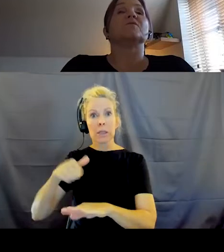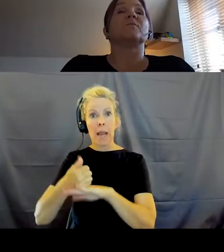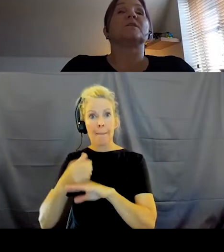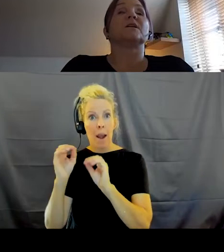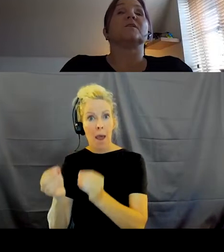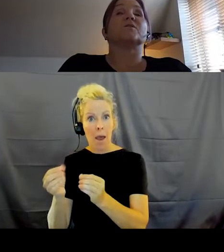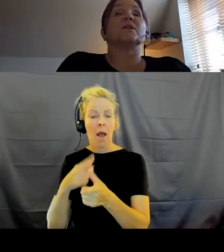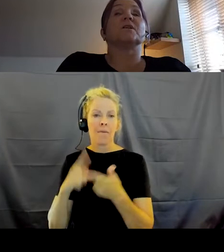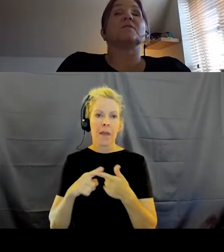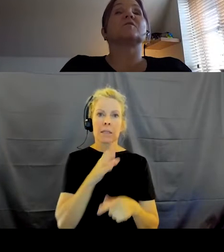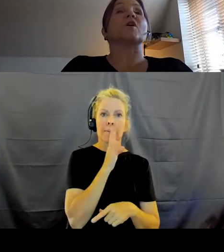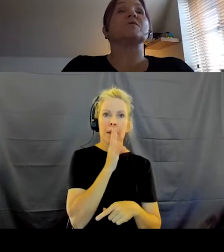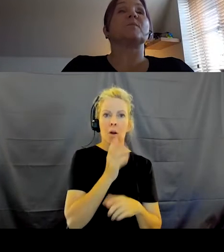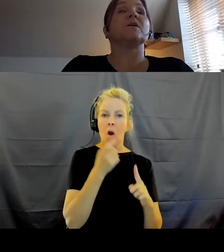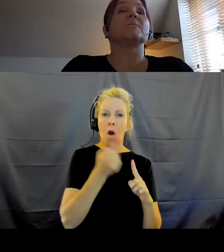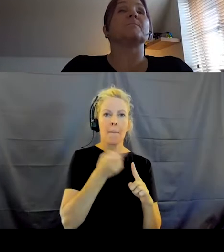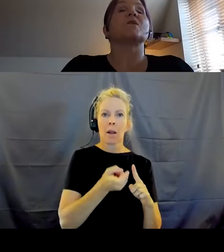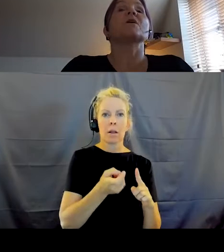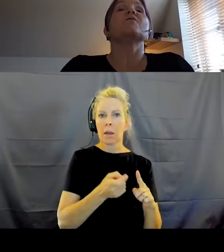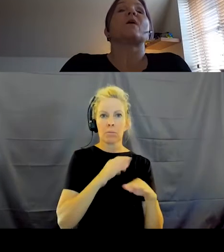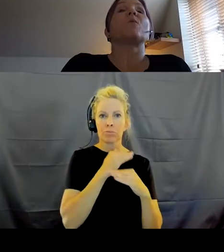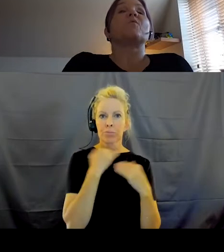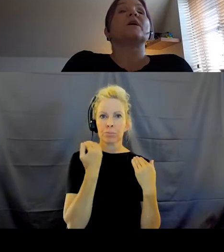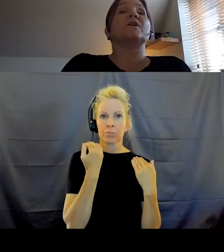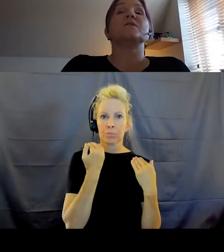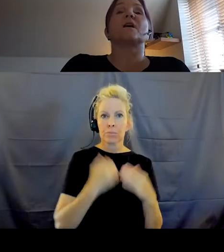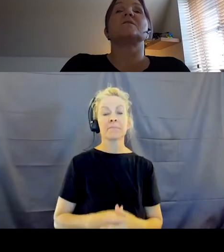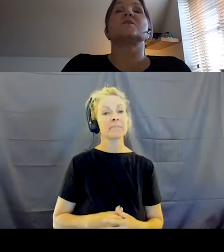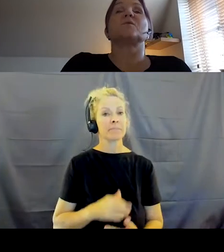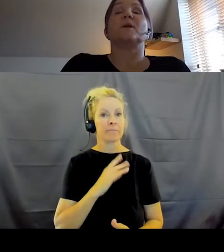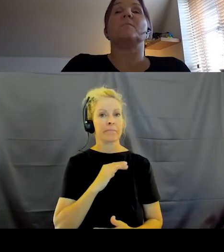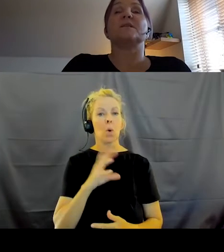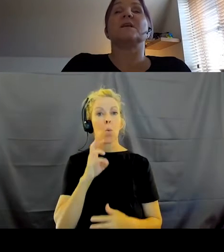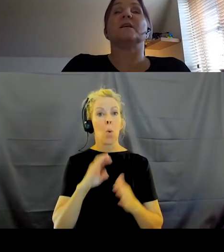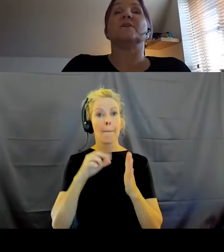just automatically does not speak. So for that web reader use case, this would be particularly